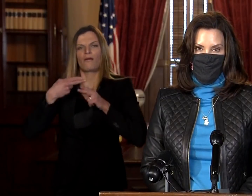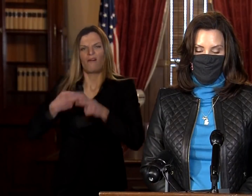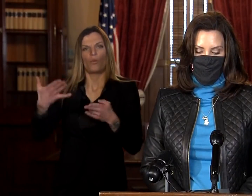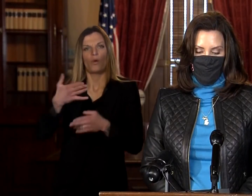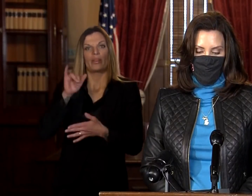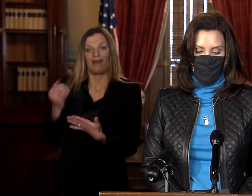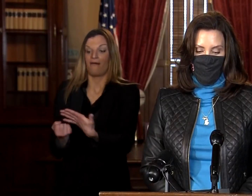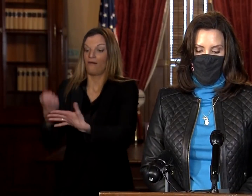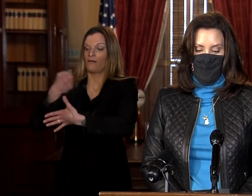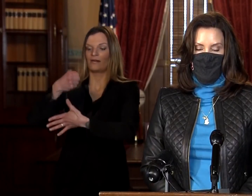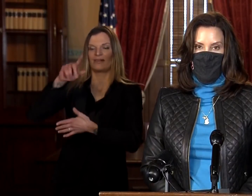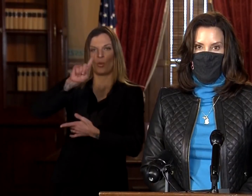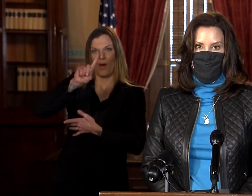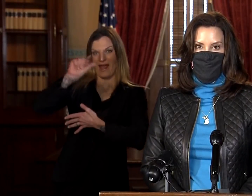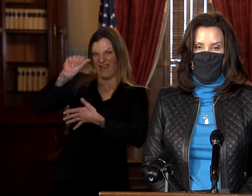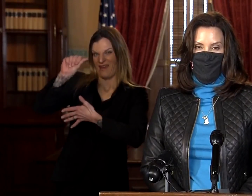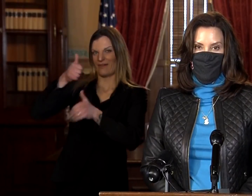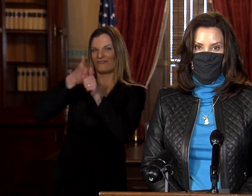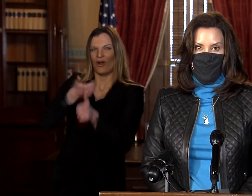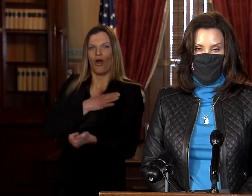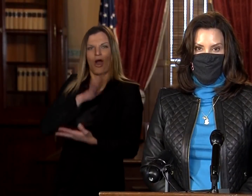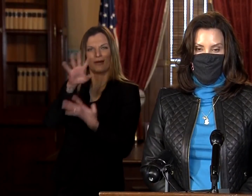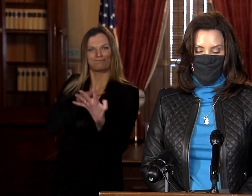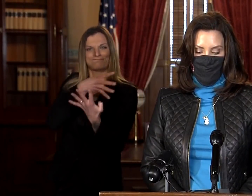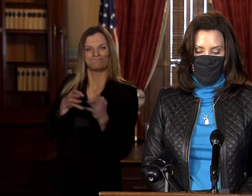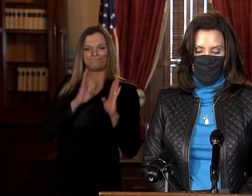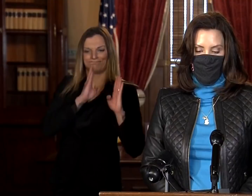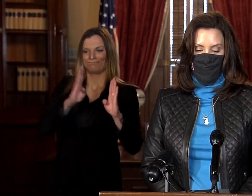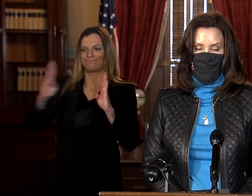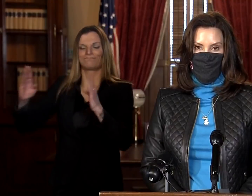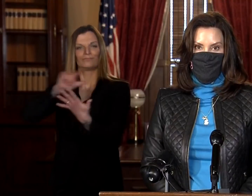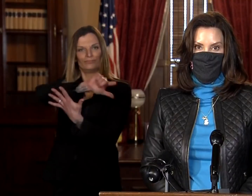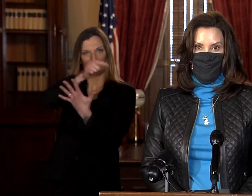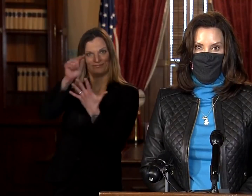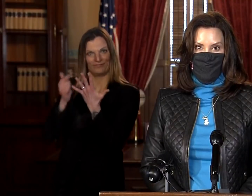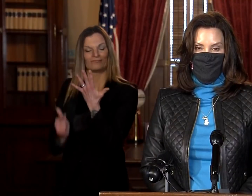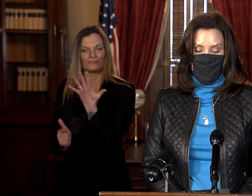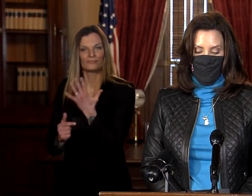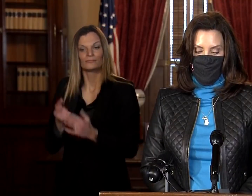Covid-19 Vaccines to phase 1A groups of long term care groups of long term care facility residents and staff.